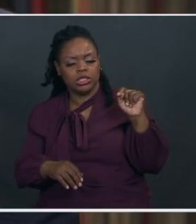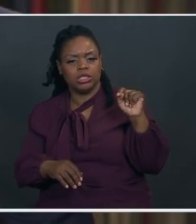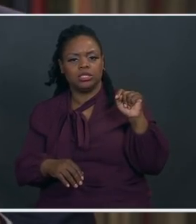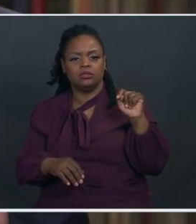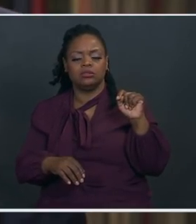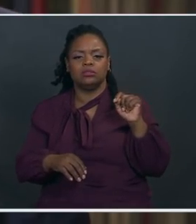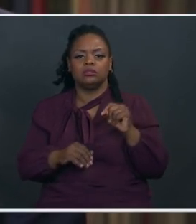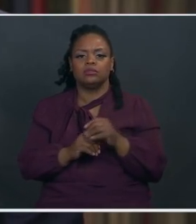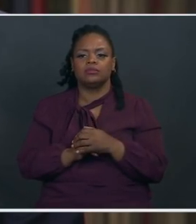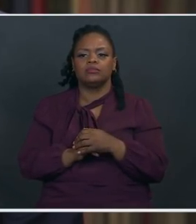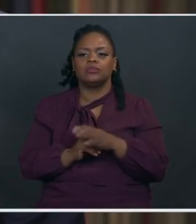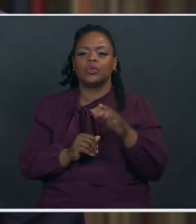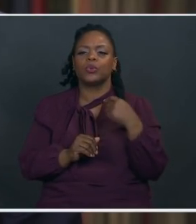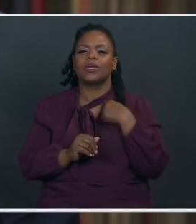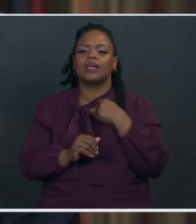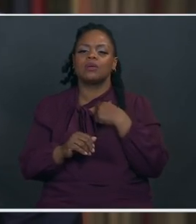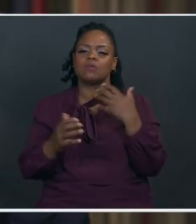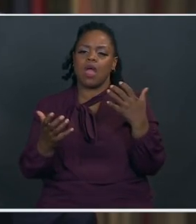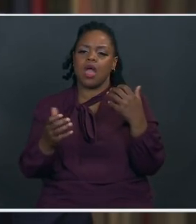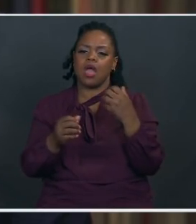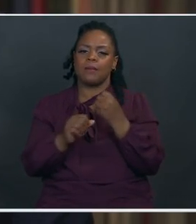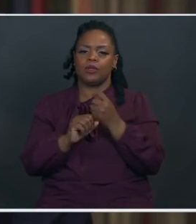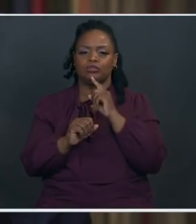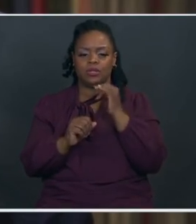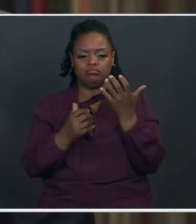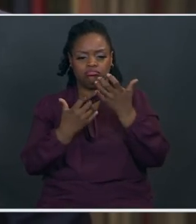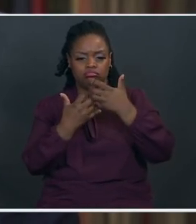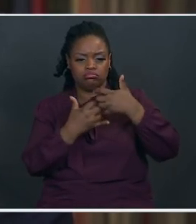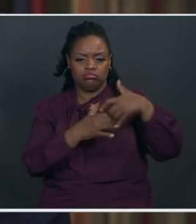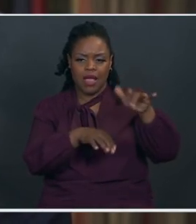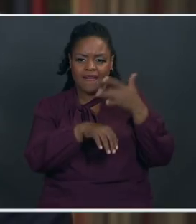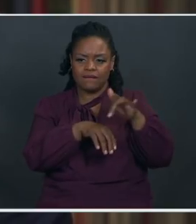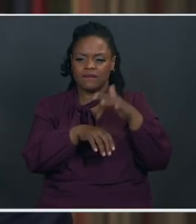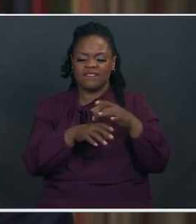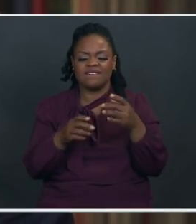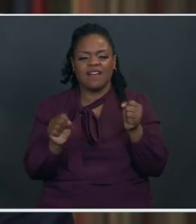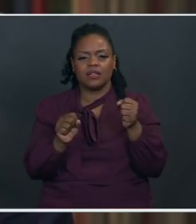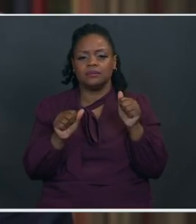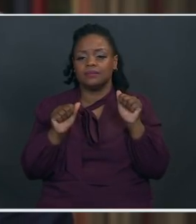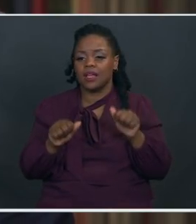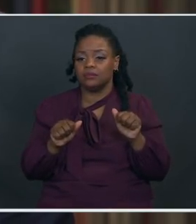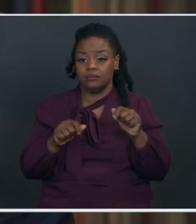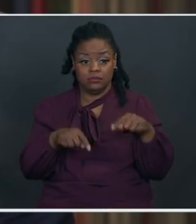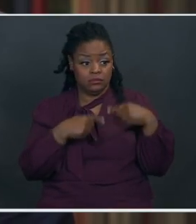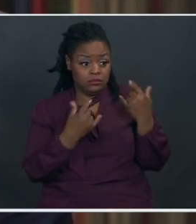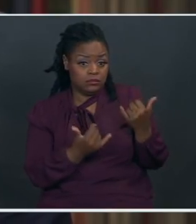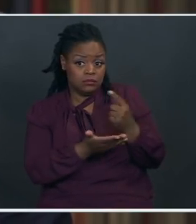to Americans as quickly as they need to be. So far this week, we've been hitting our target